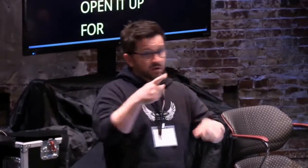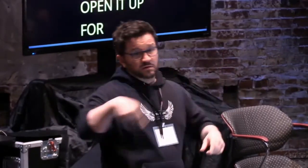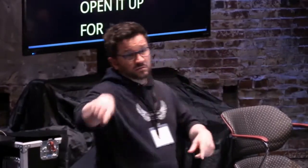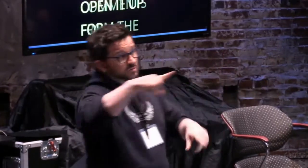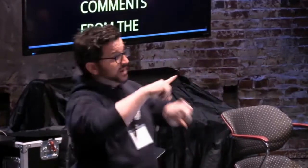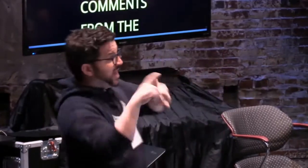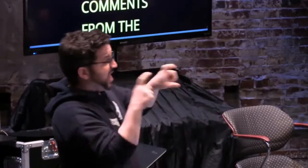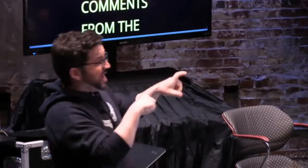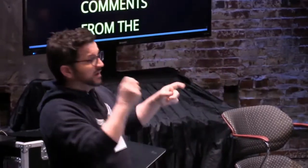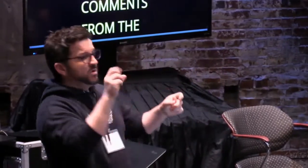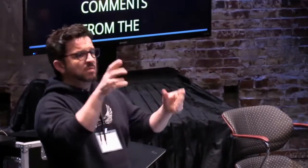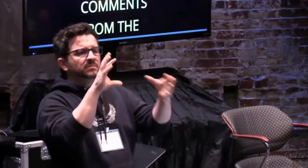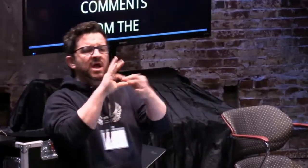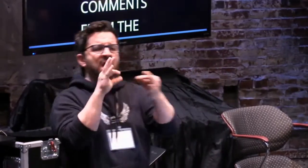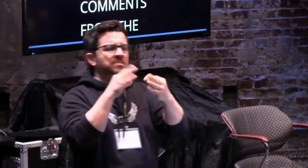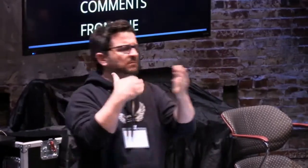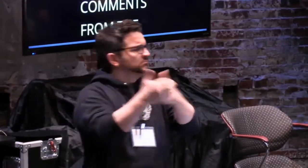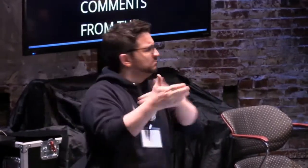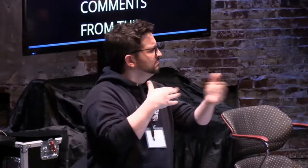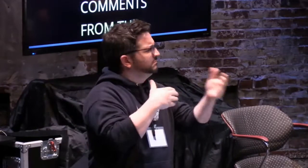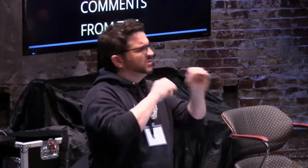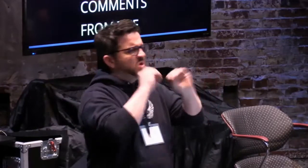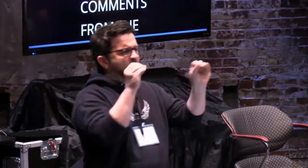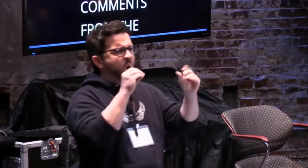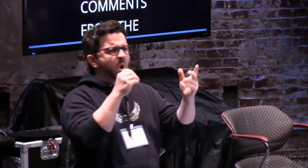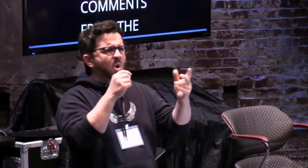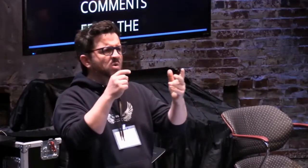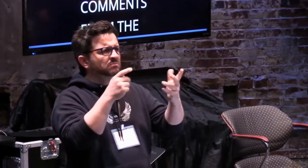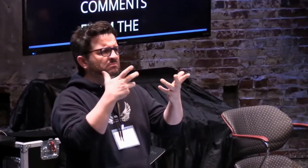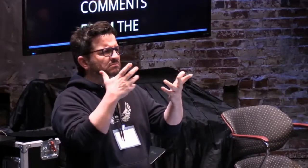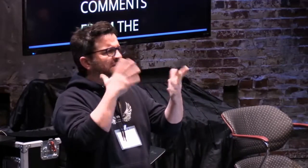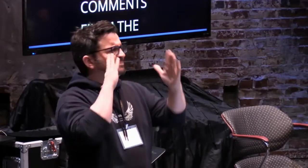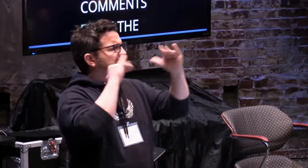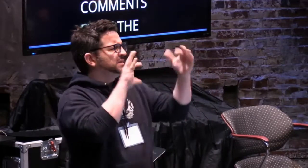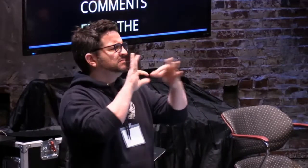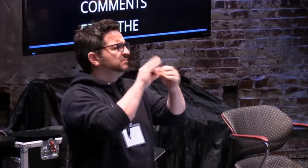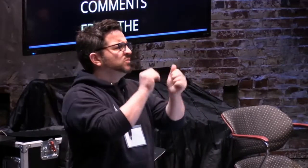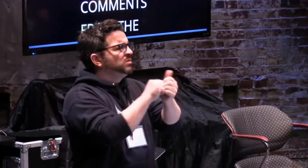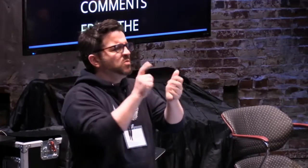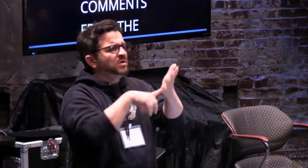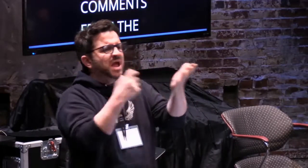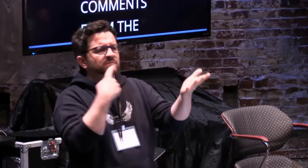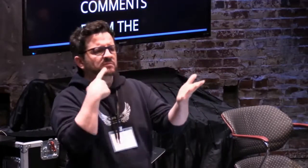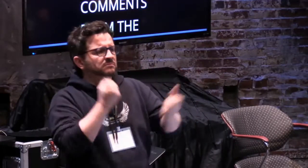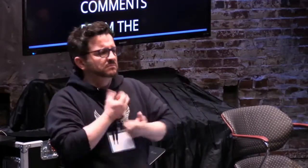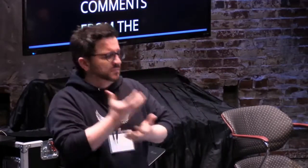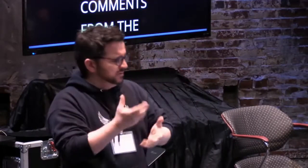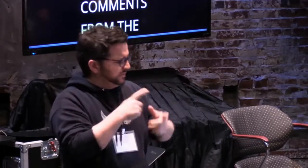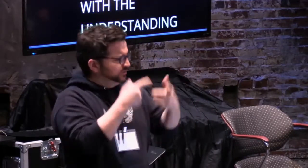that, well let's first of all, does the panelists want to ask the questions or do we want it to come from the audience?